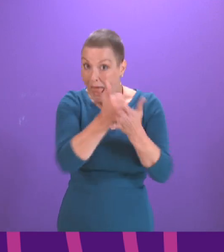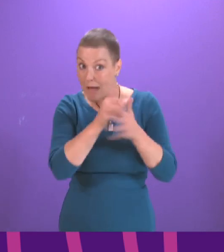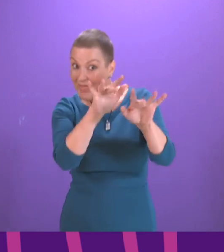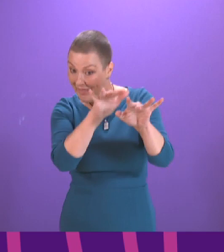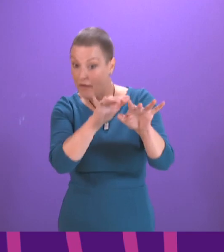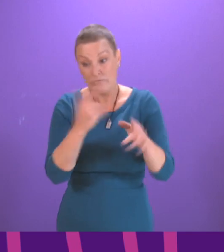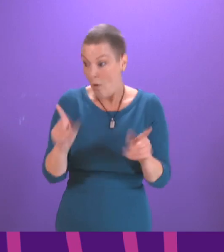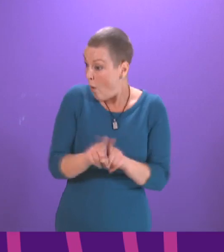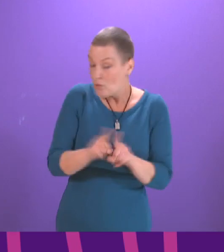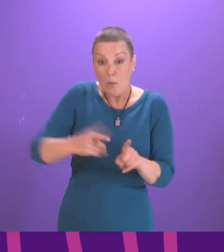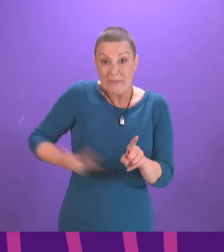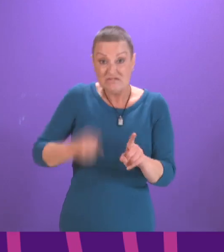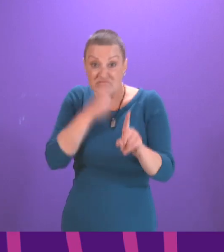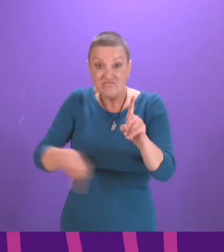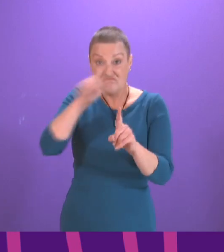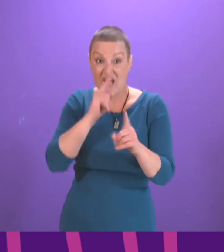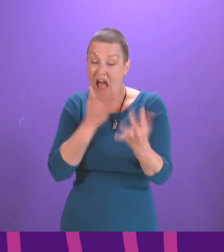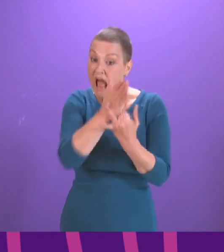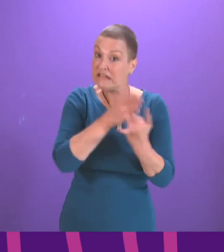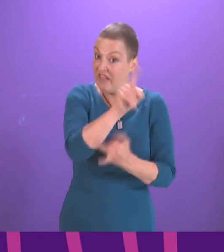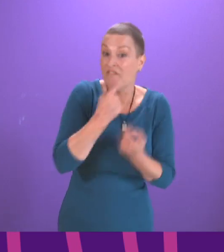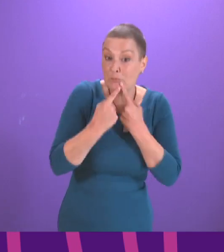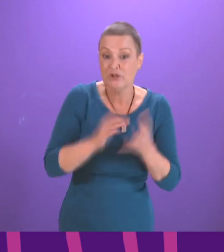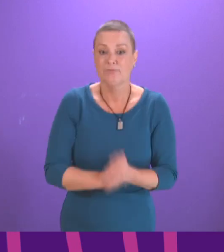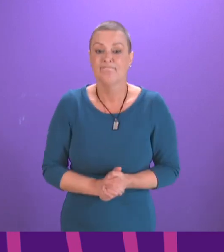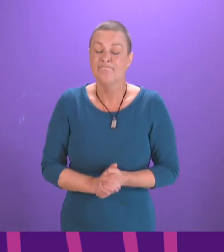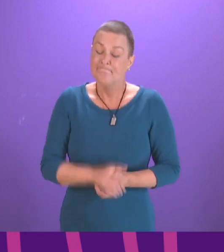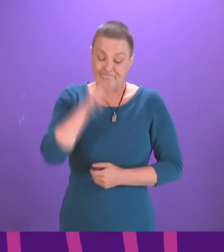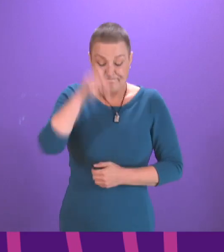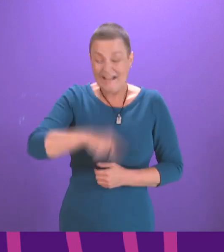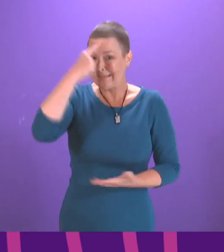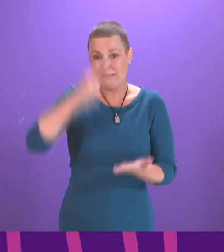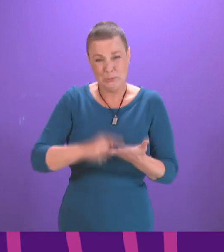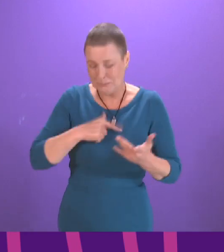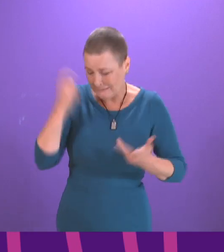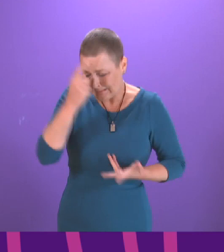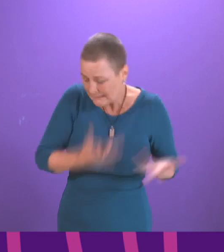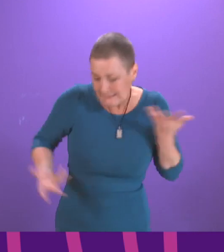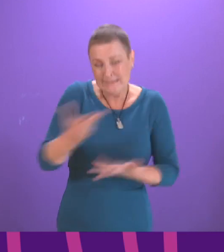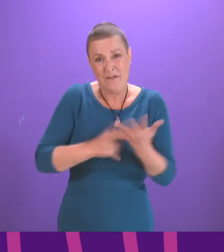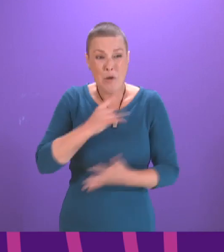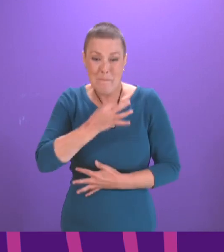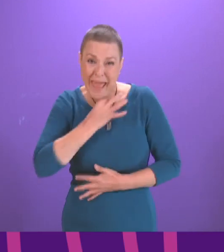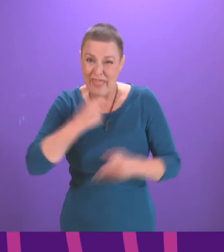businesses across the country can access that resource. In making that decision on Dundee, we considered carefully whether Perth and Kinross and Angus